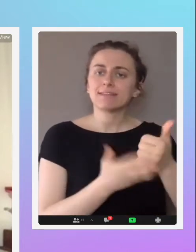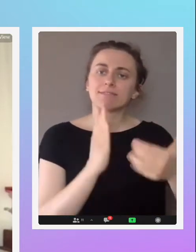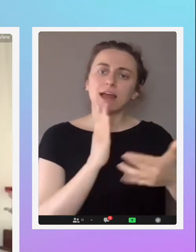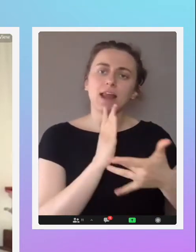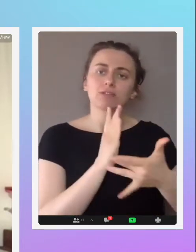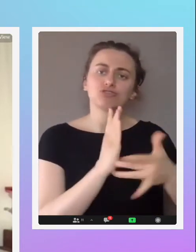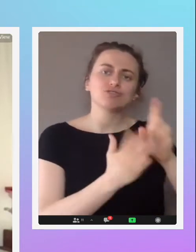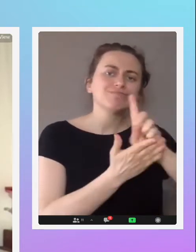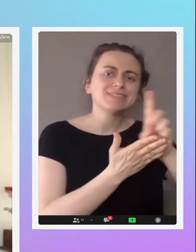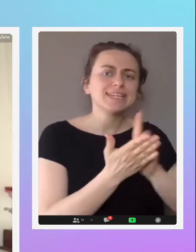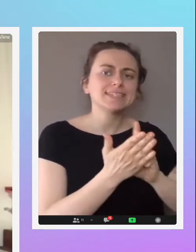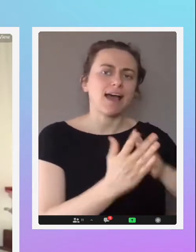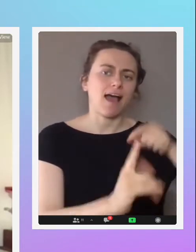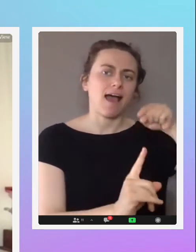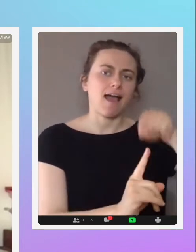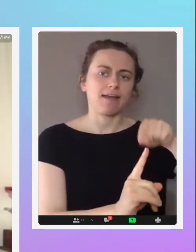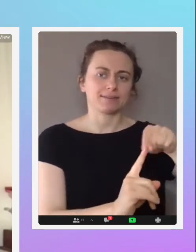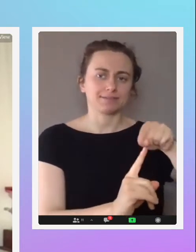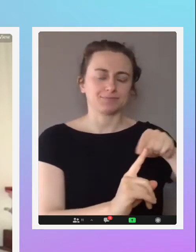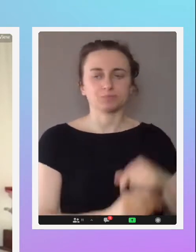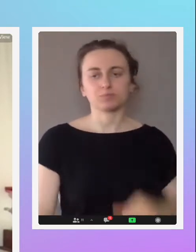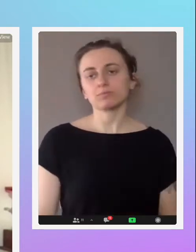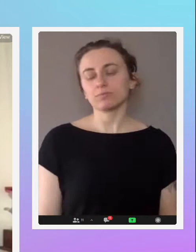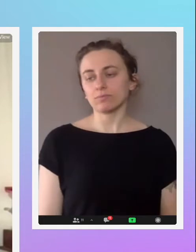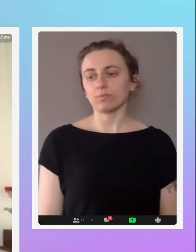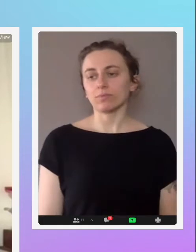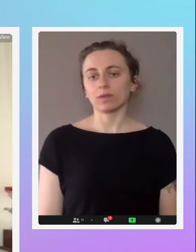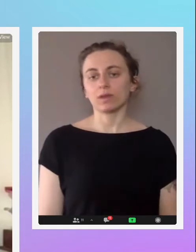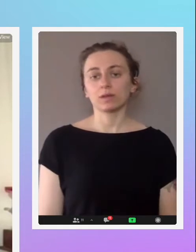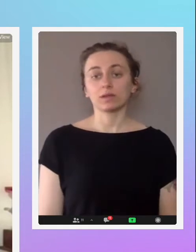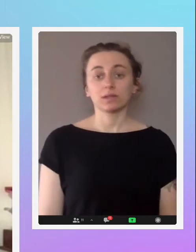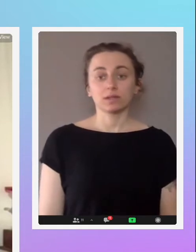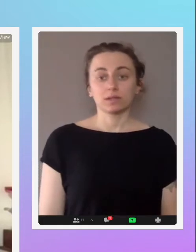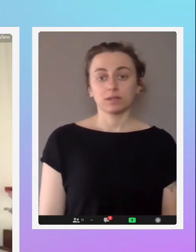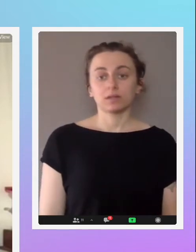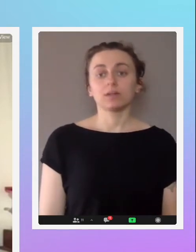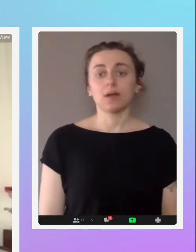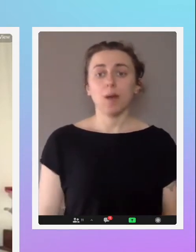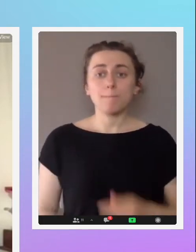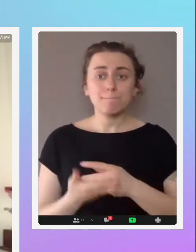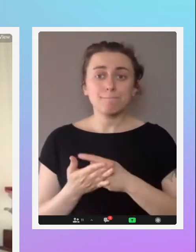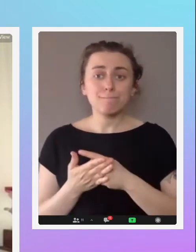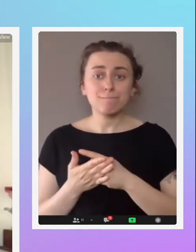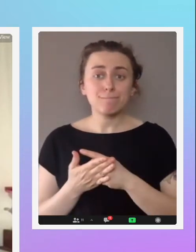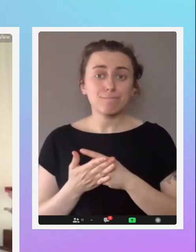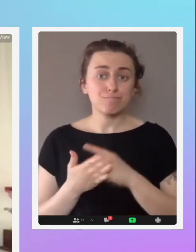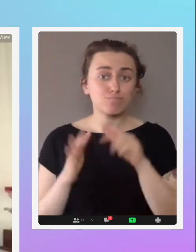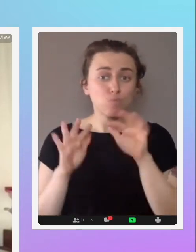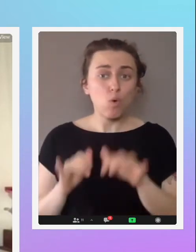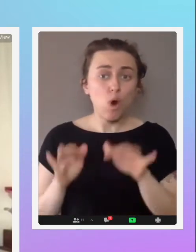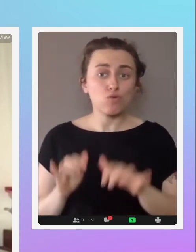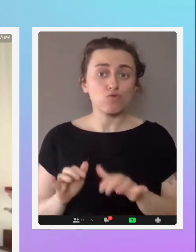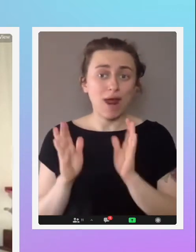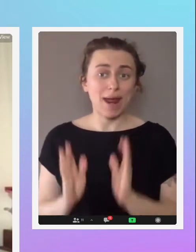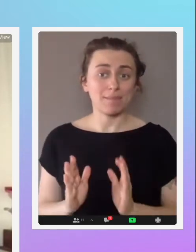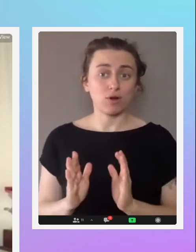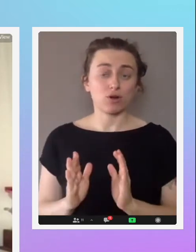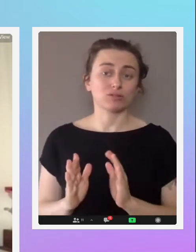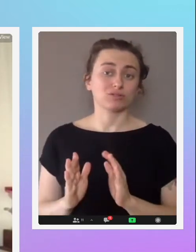There are literally hundreds of thousands maybe even millions of programmers out there. And I would guess that most of them